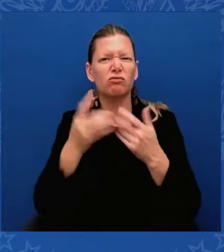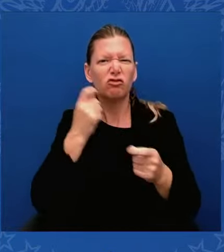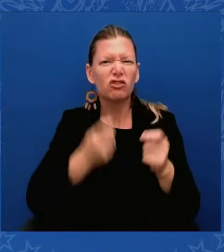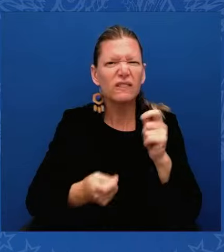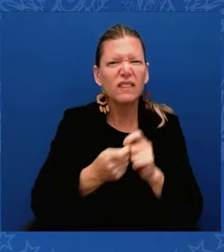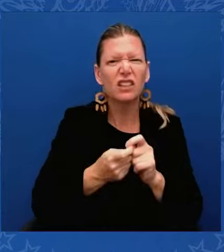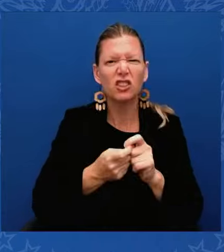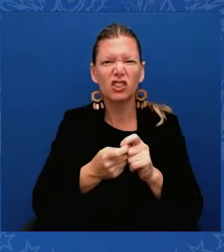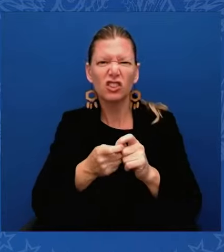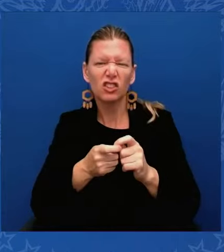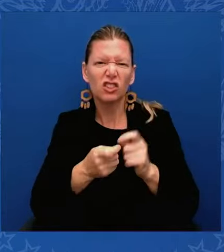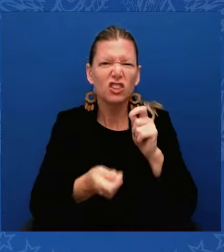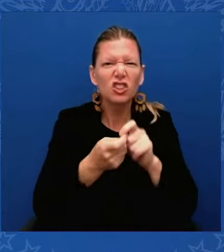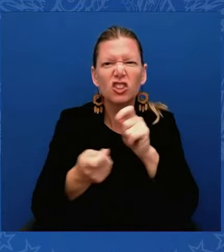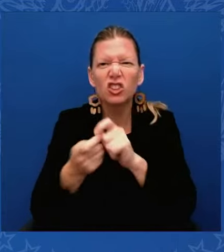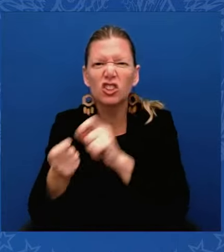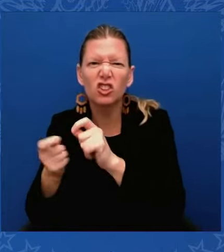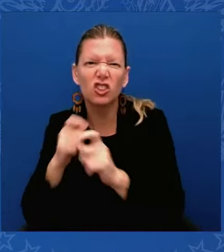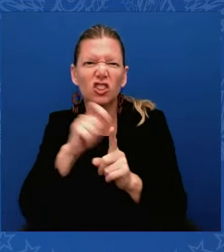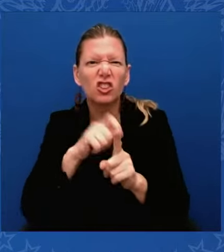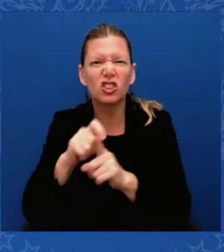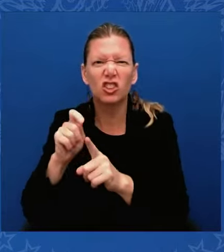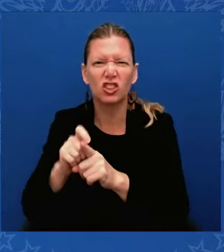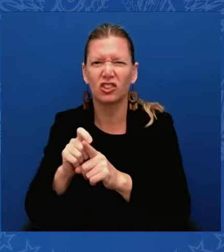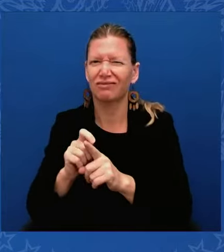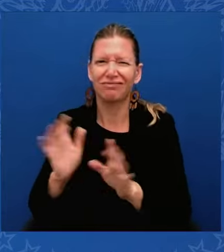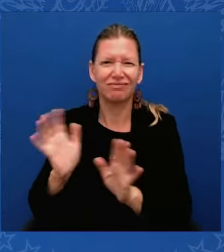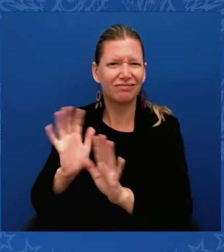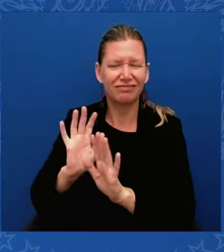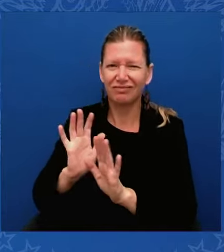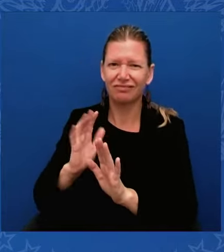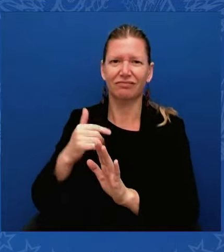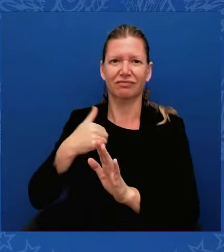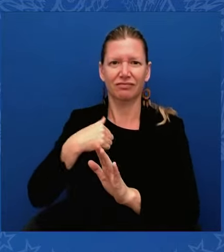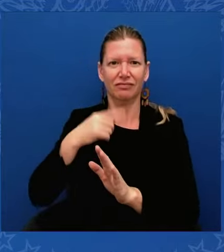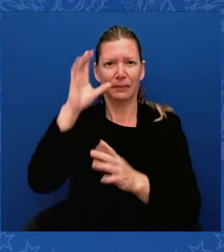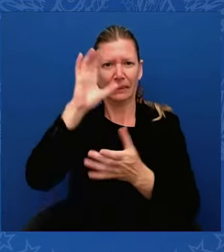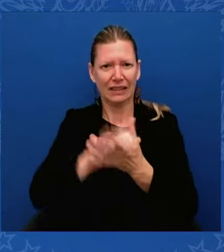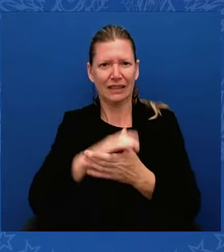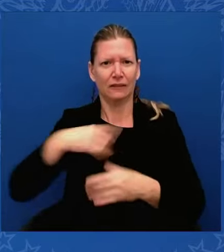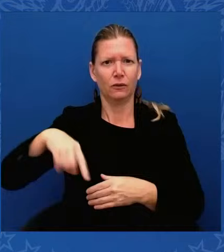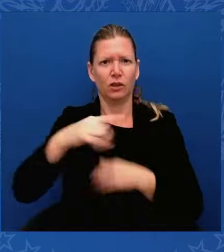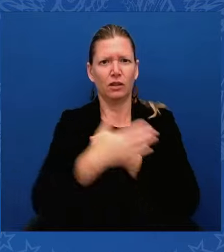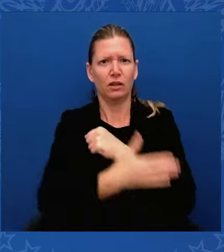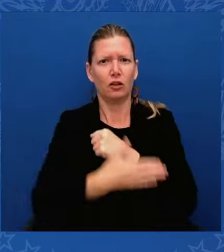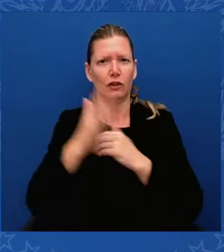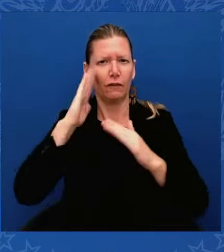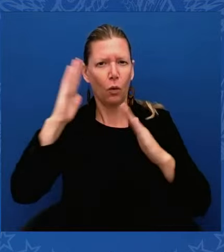I see a future where we defend democracy, not diminish it. I see a future where we protect freedoms, not take them away.